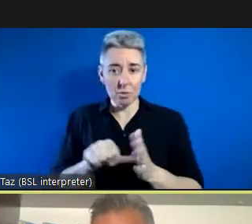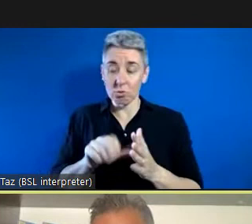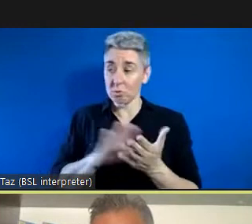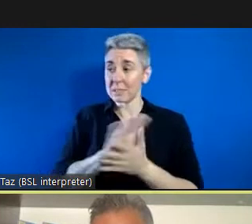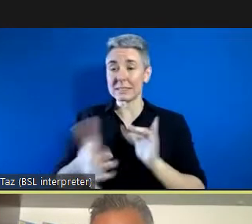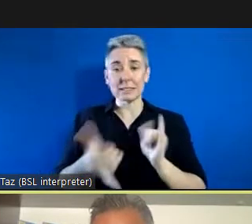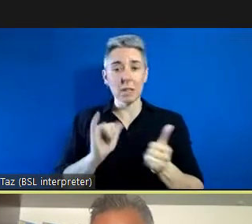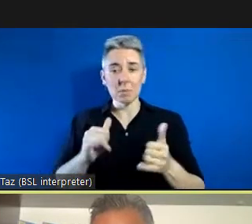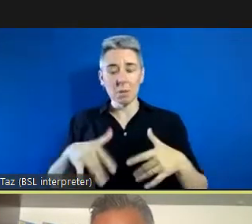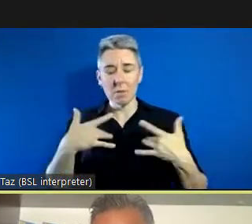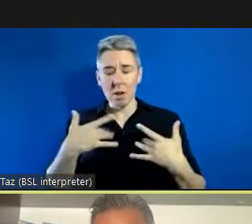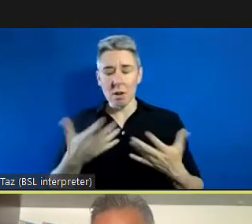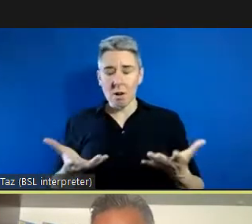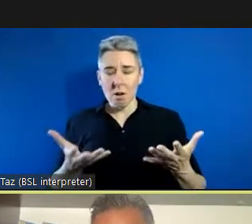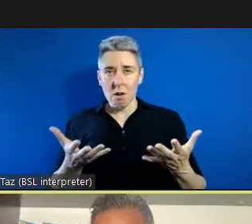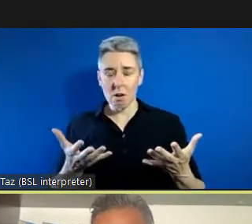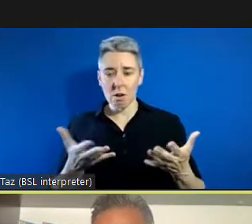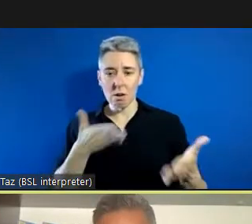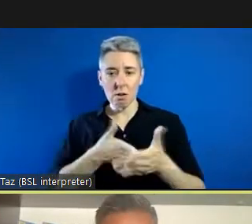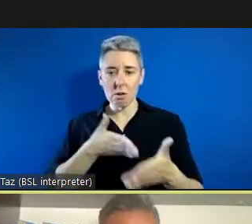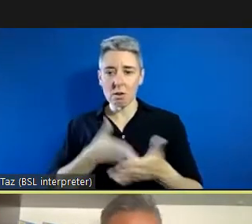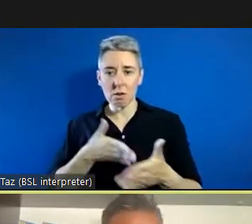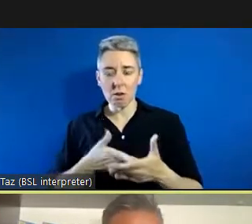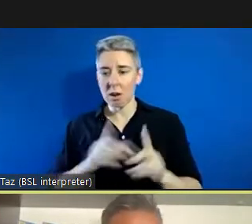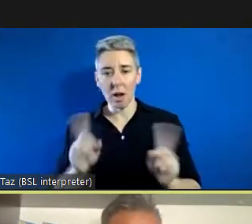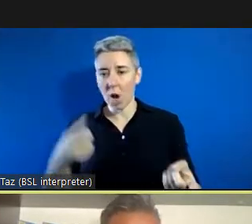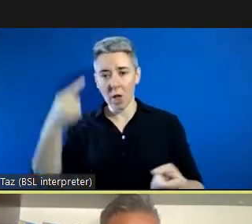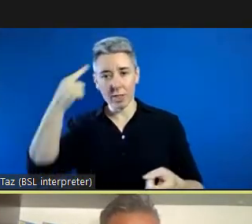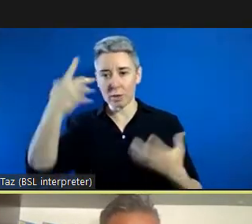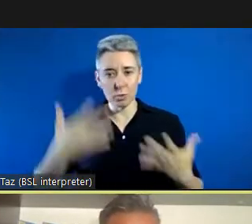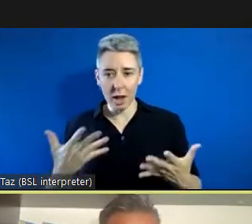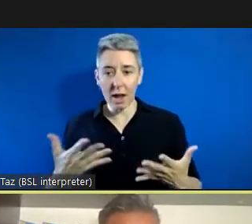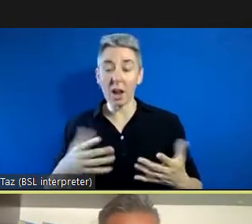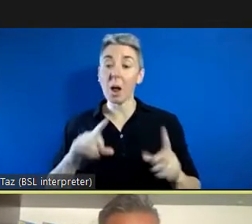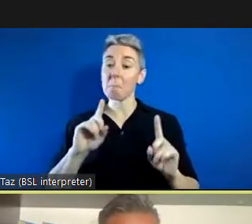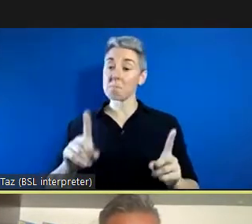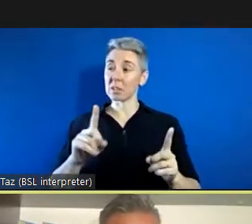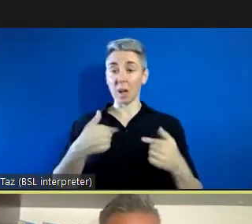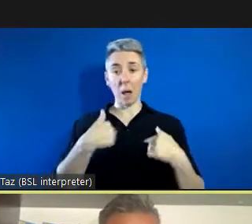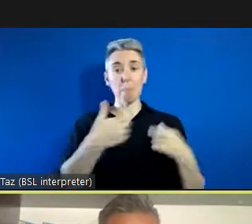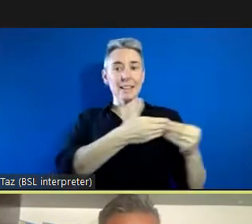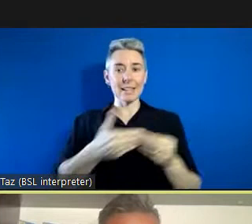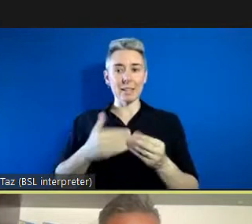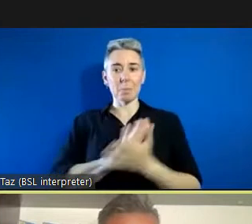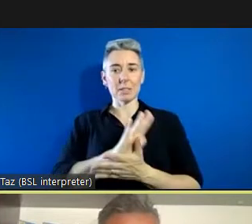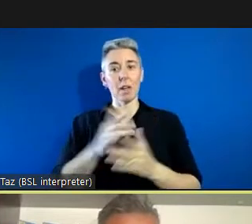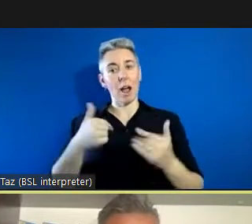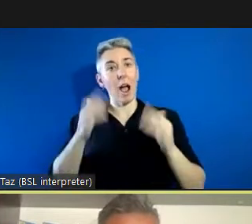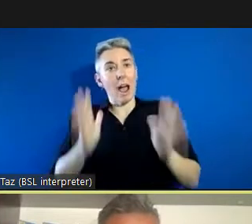these barriers every day. So on my next slide is really about why just to think about it and I will